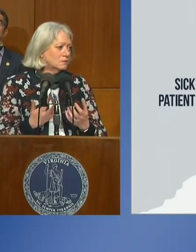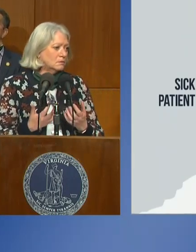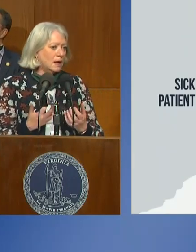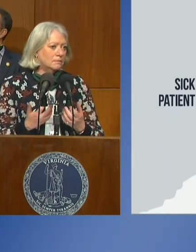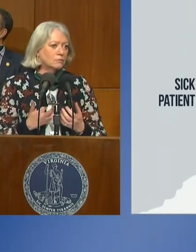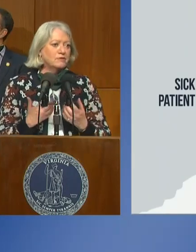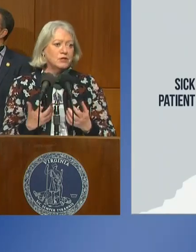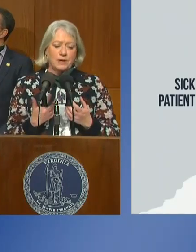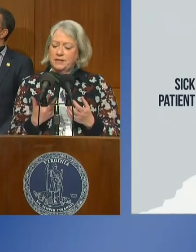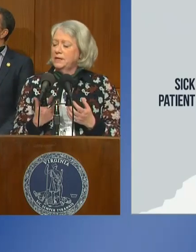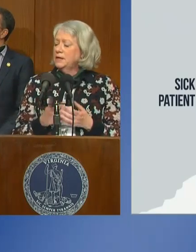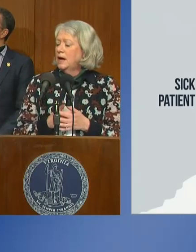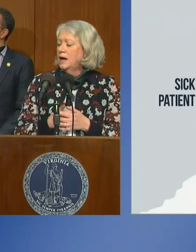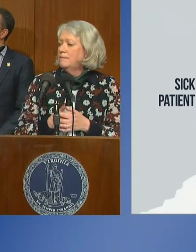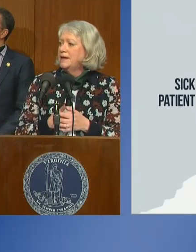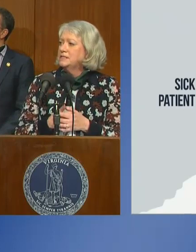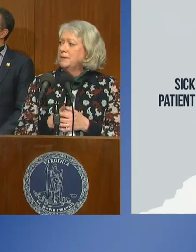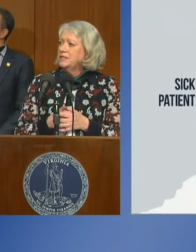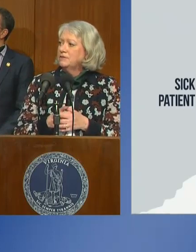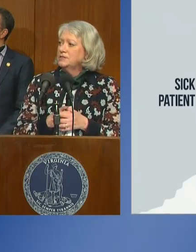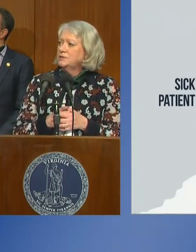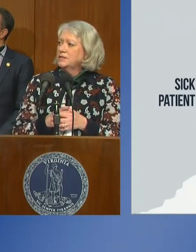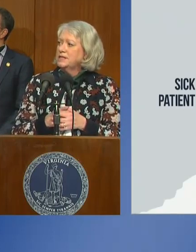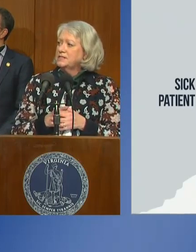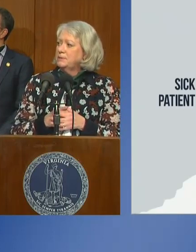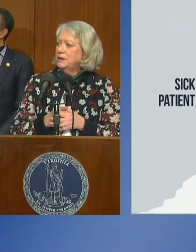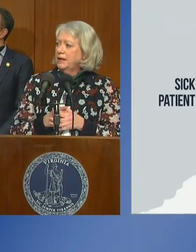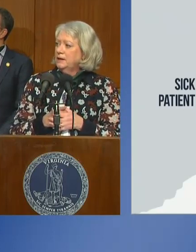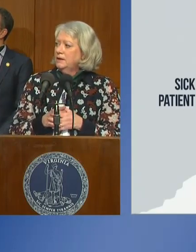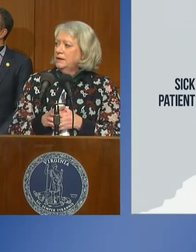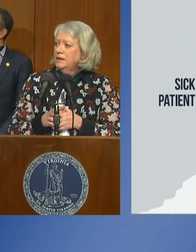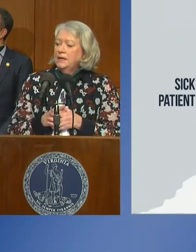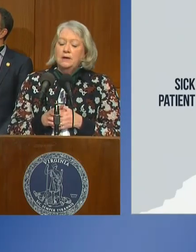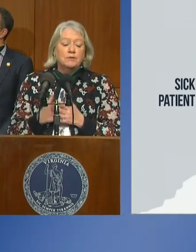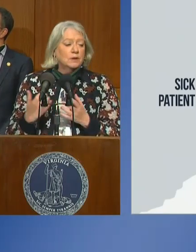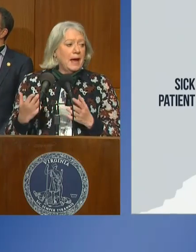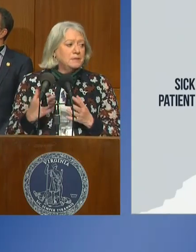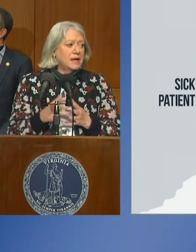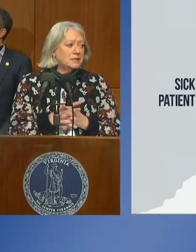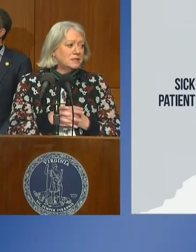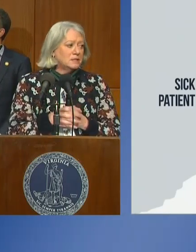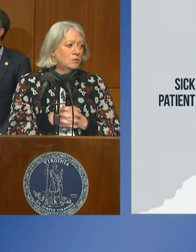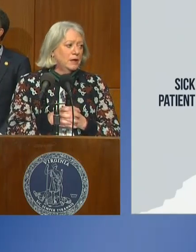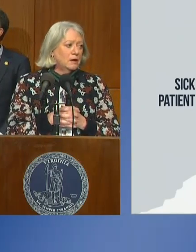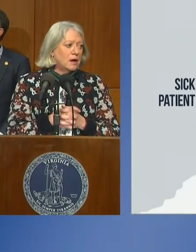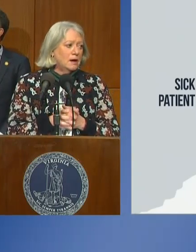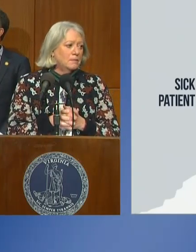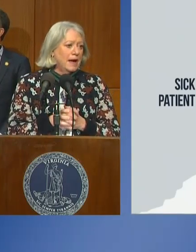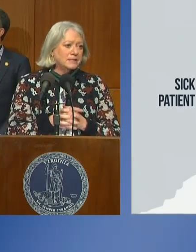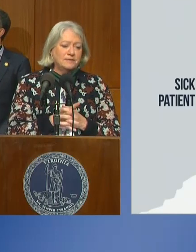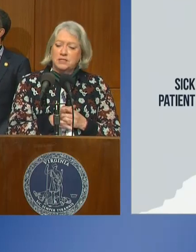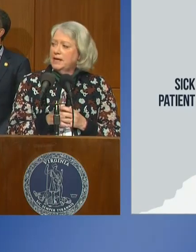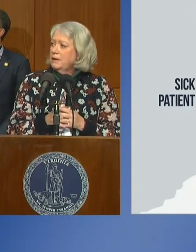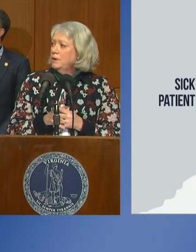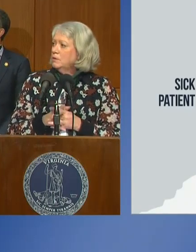NASAL SWABS FOR. COME BY. THE NEWS A FREE SWAP. AND BEING ABLE TO. USING DIFFERENT KIND OF MEDIA THEY DON'T REQUIRE.